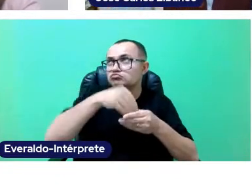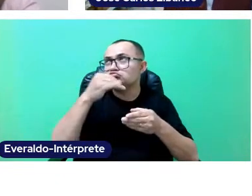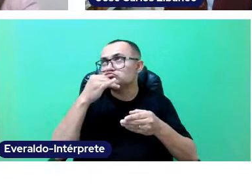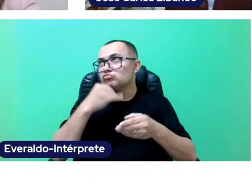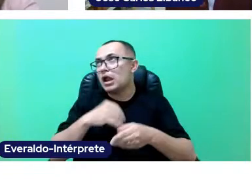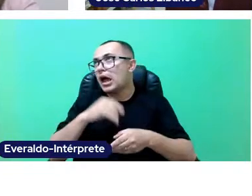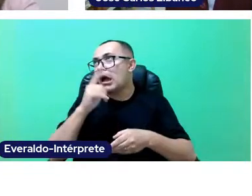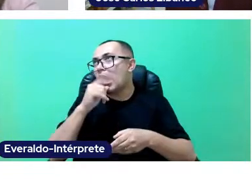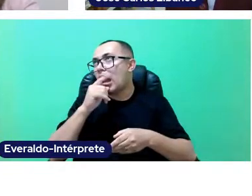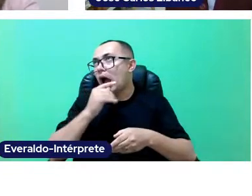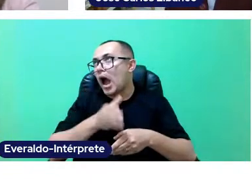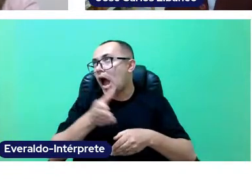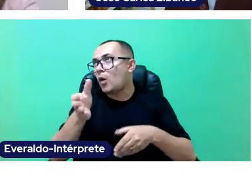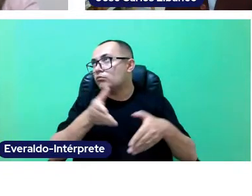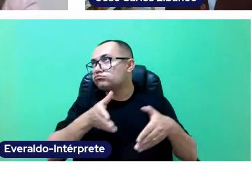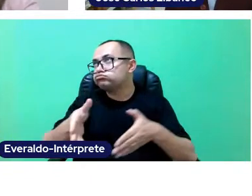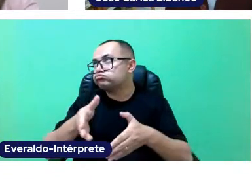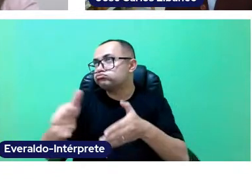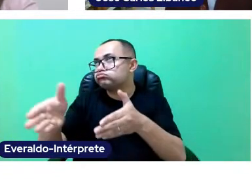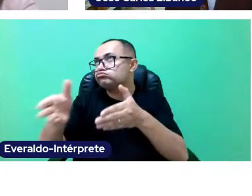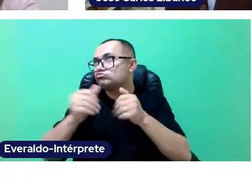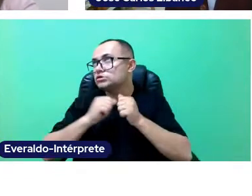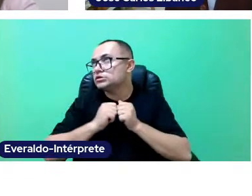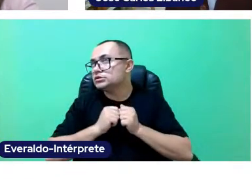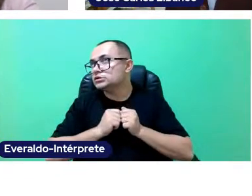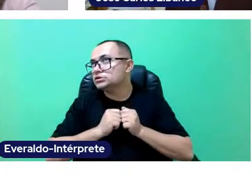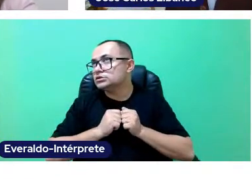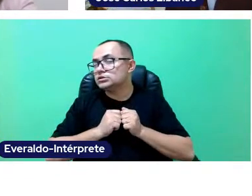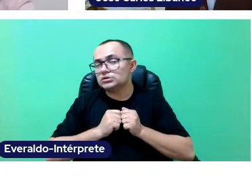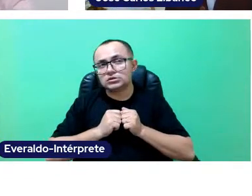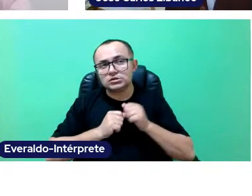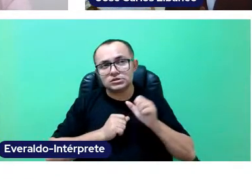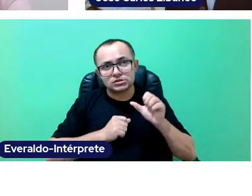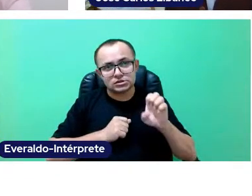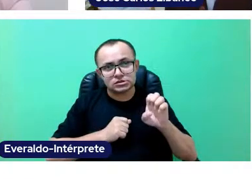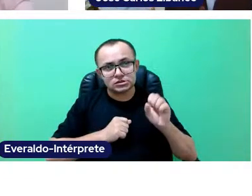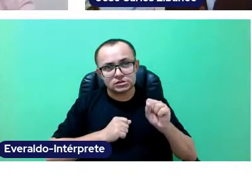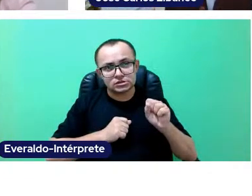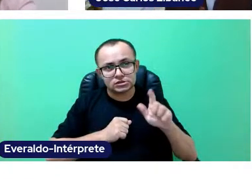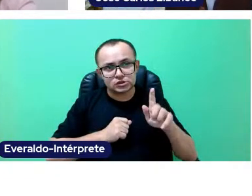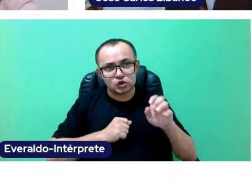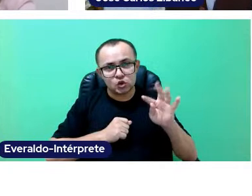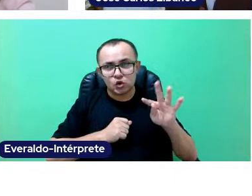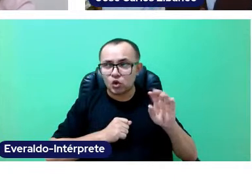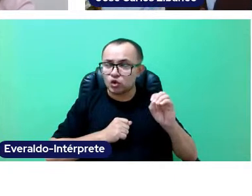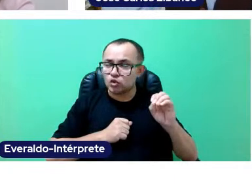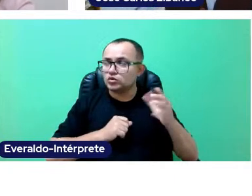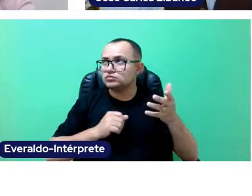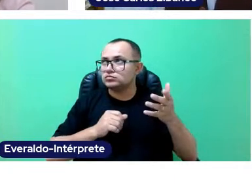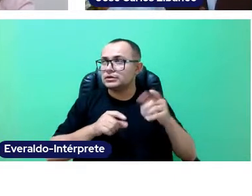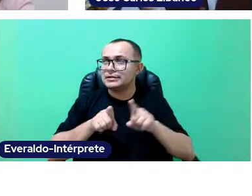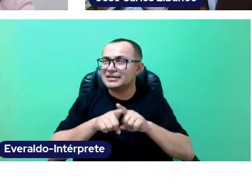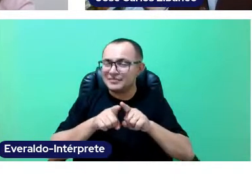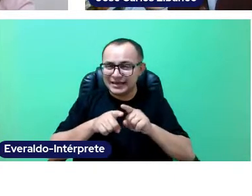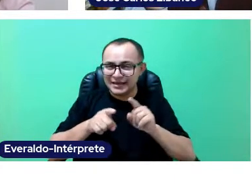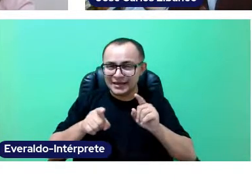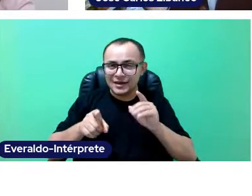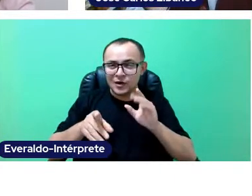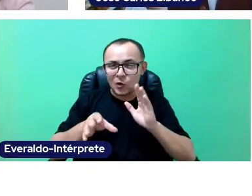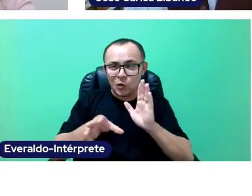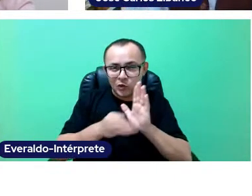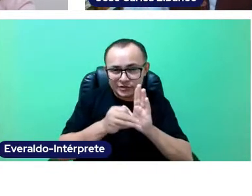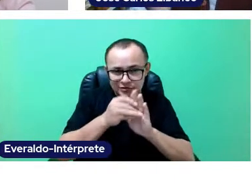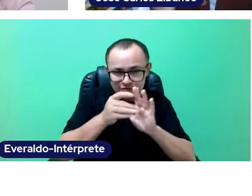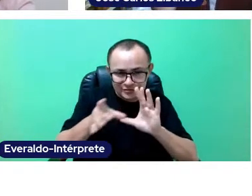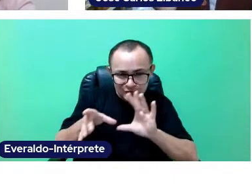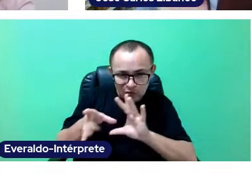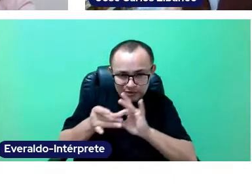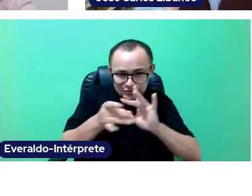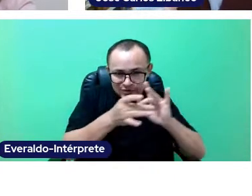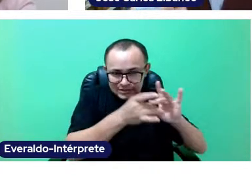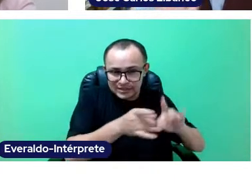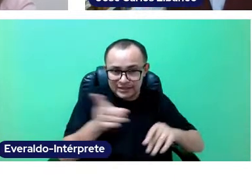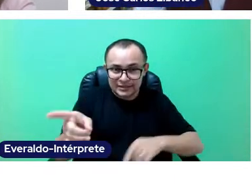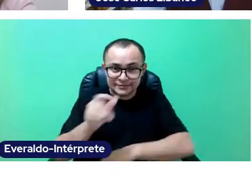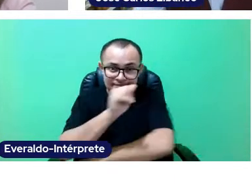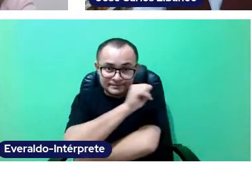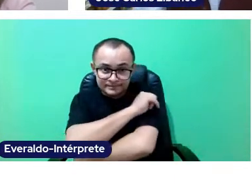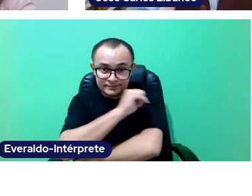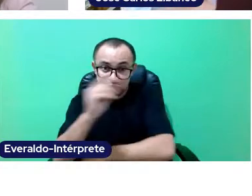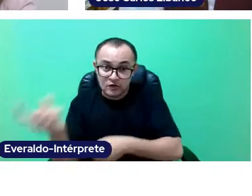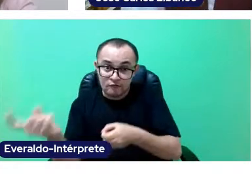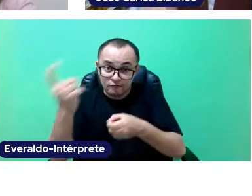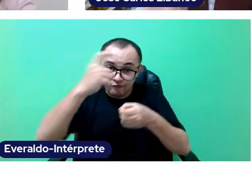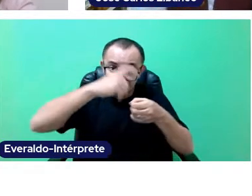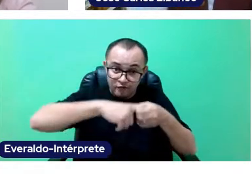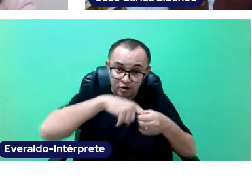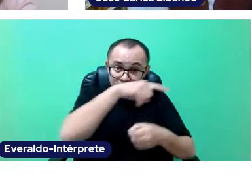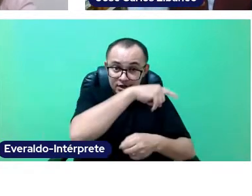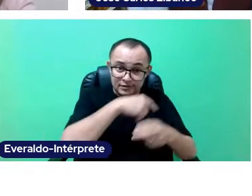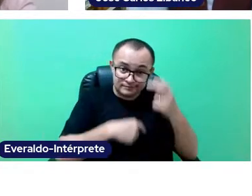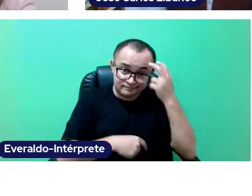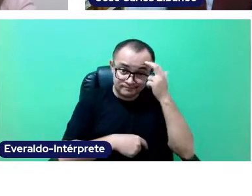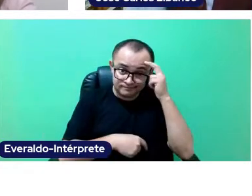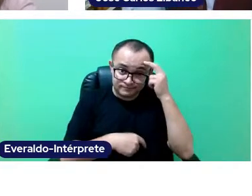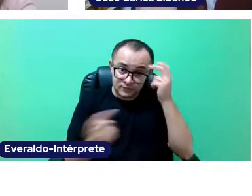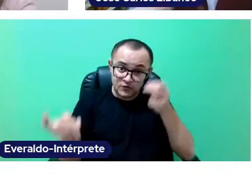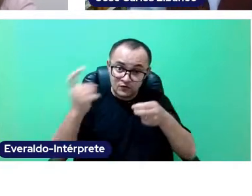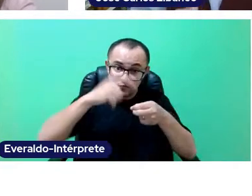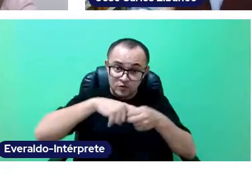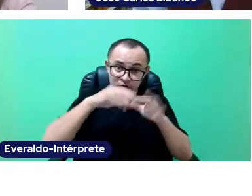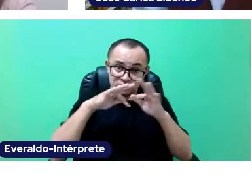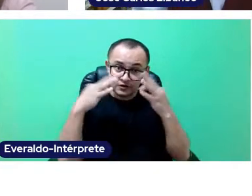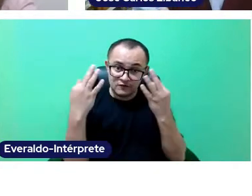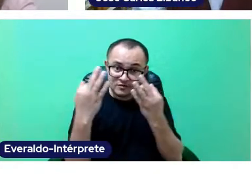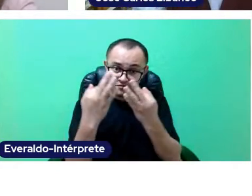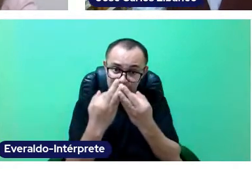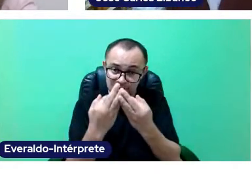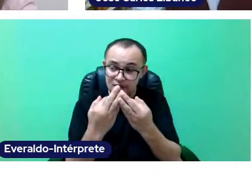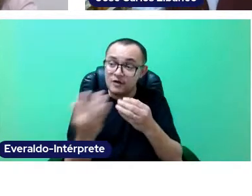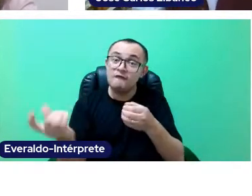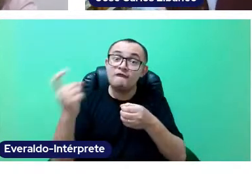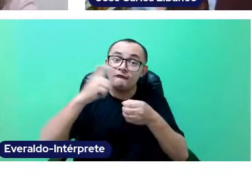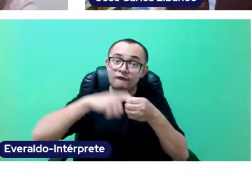turn into abstactions, to show them how to conceptualize them in a way that makes them go back to their community, to their families, to their social practices,